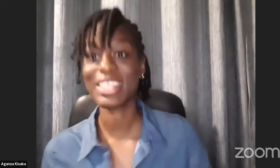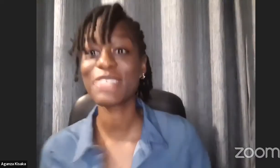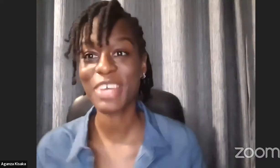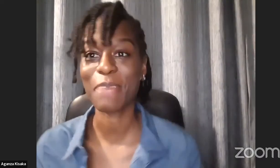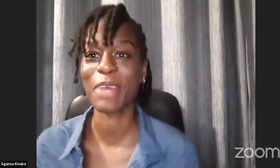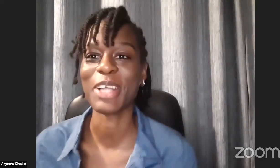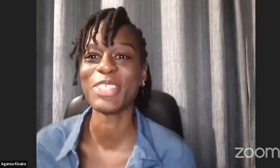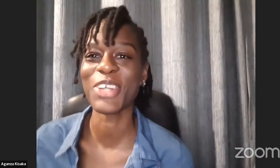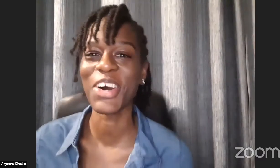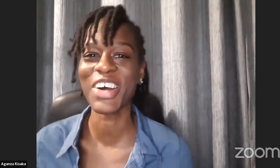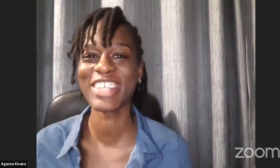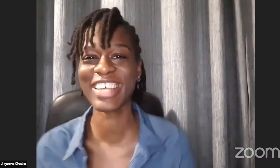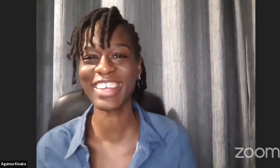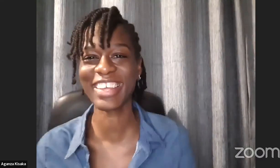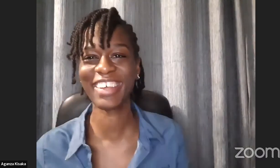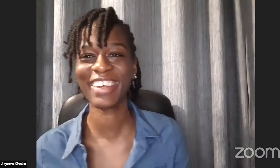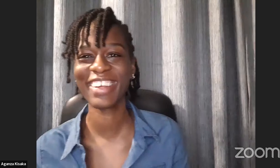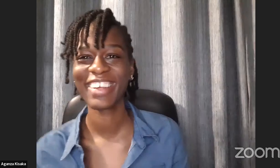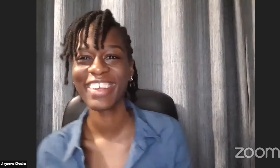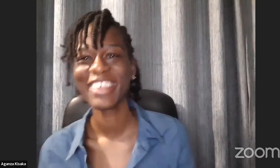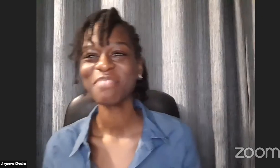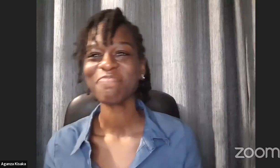let's free up our jaw. (giggling)